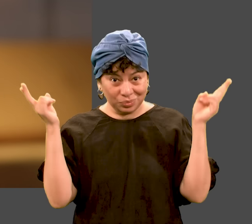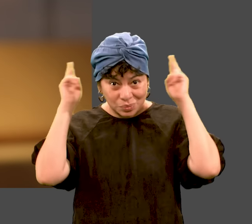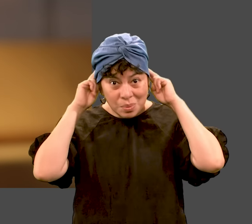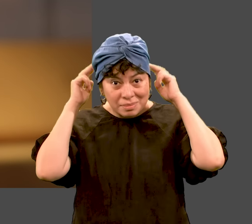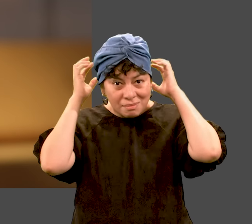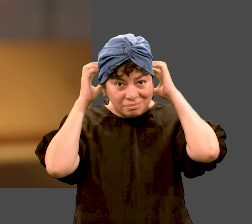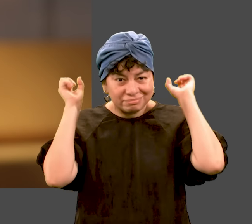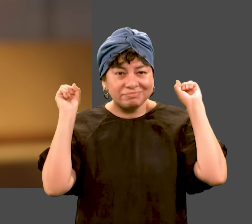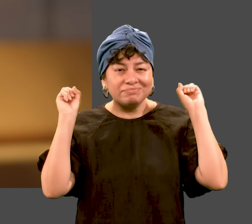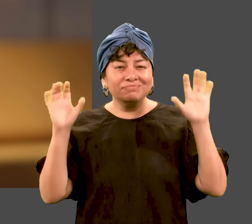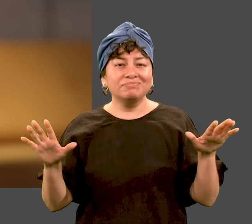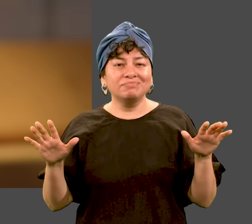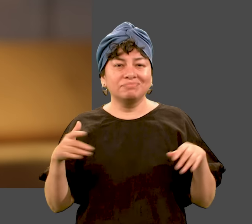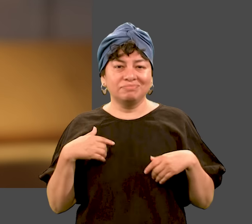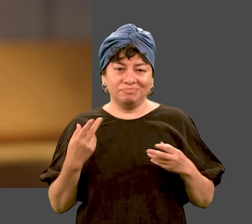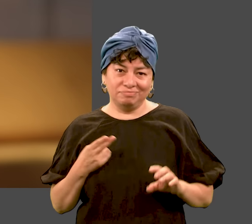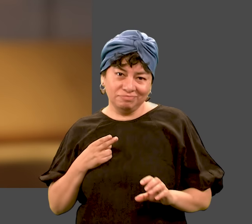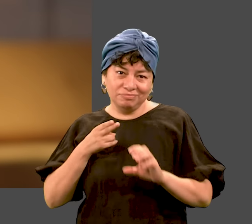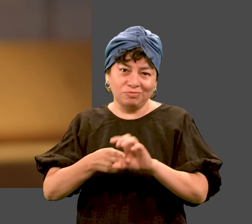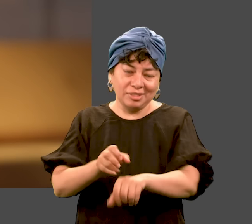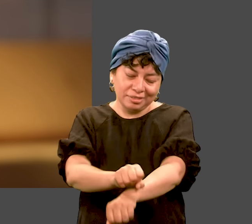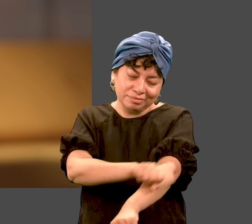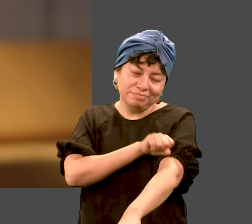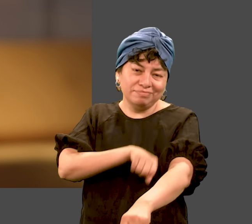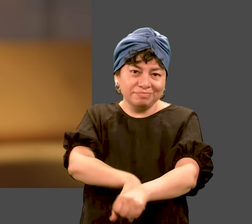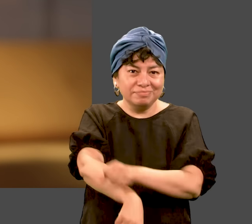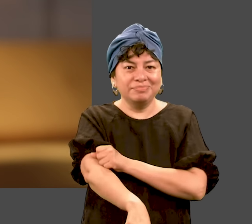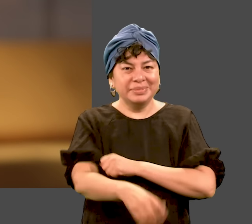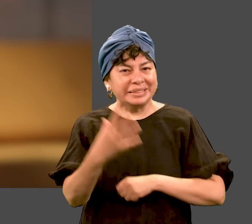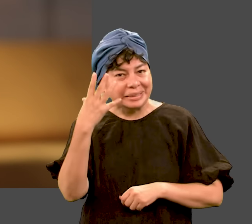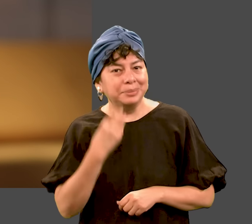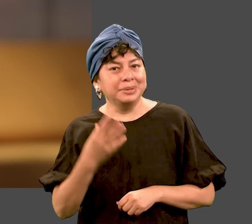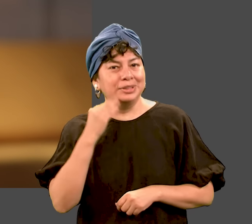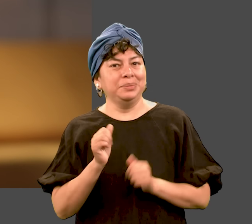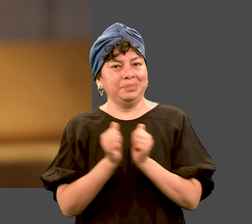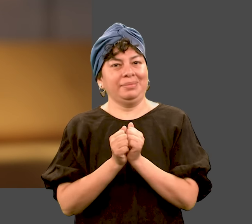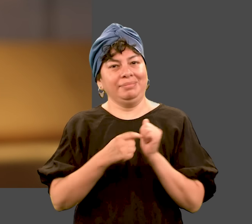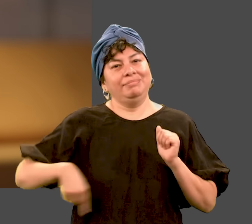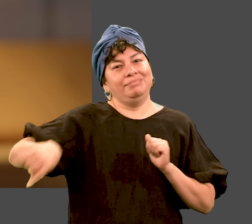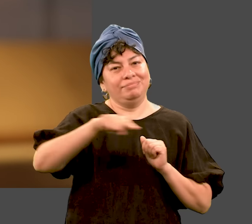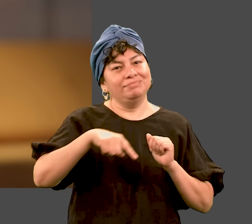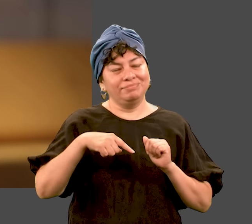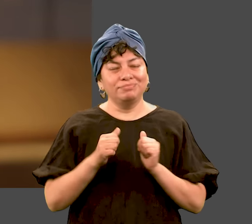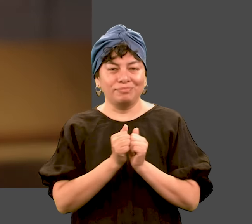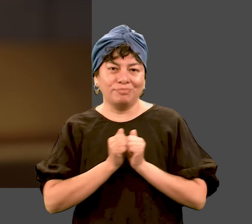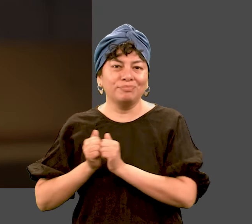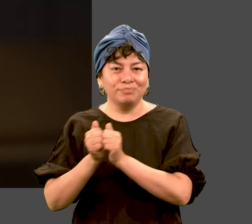and I joined them completely deaf and blind in this completely DeafBlind world.